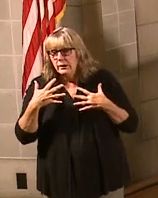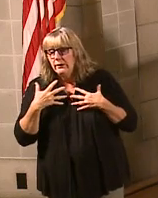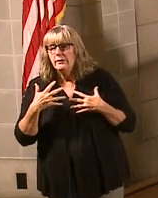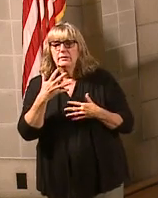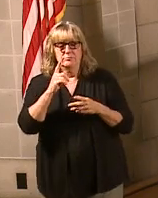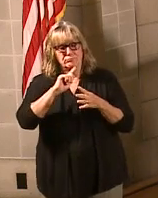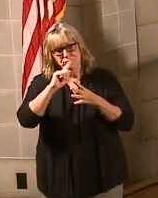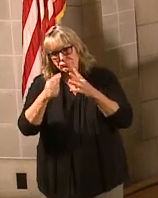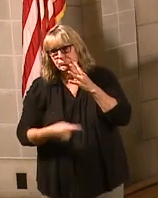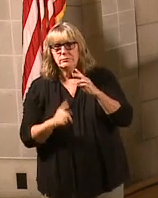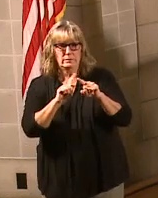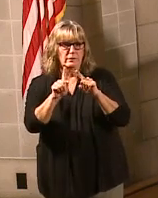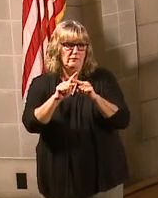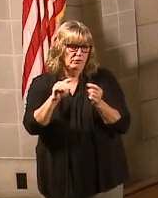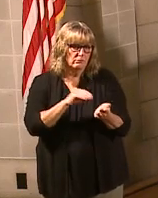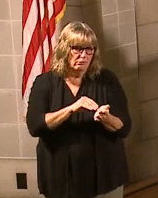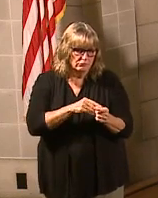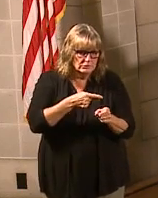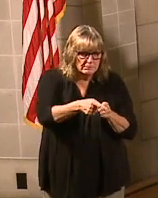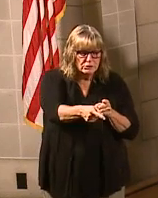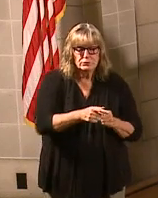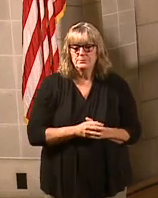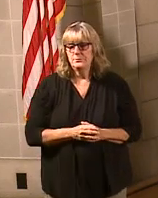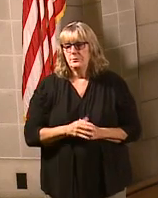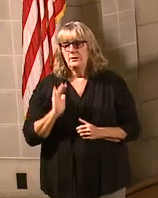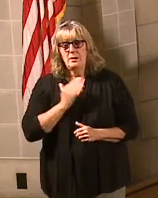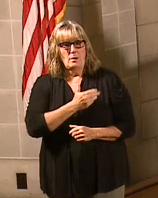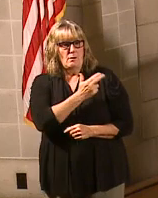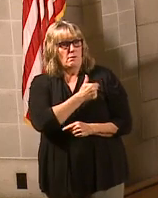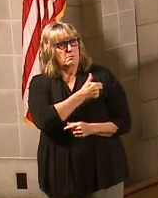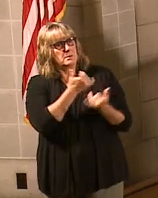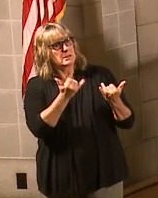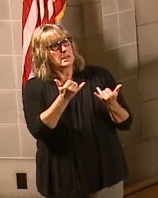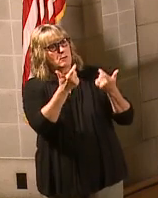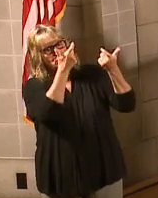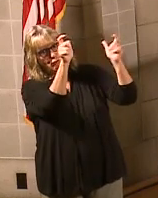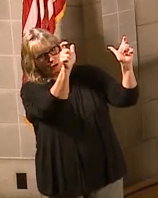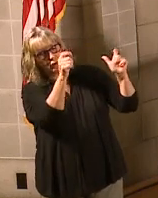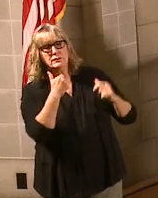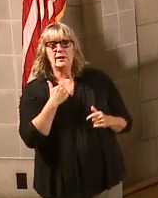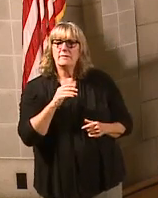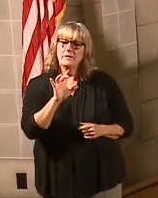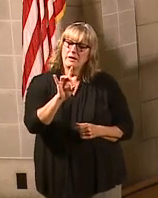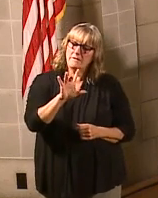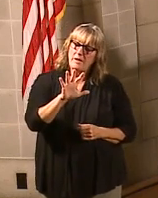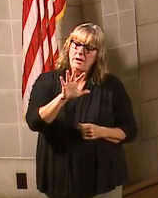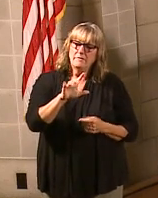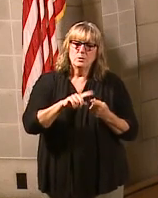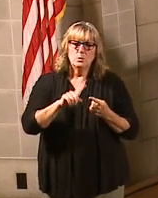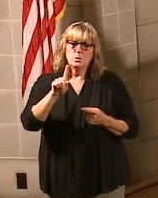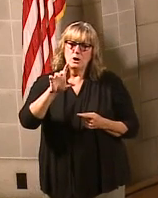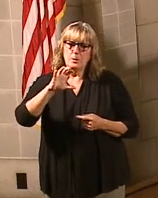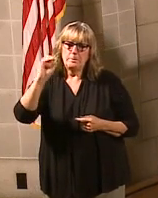THESE SERVICE THE MAY INCLUDE GASTROINTESTINAL SPECIALTIES,